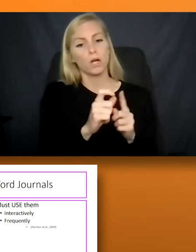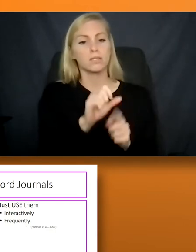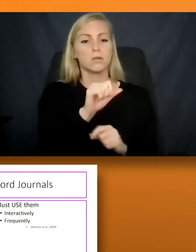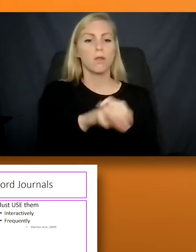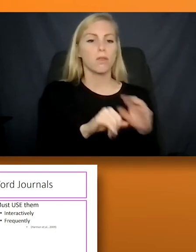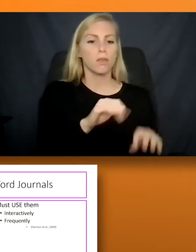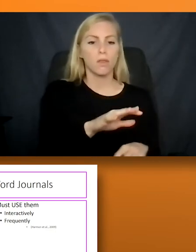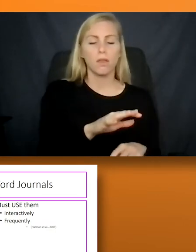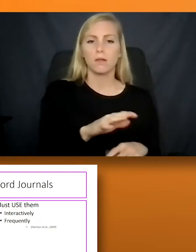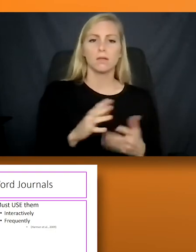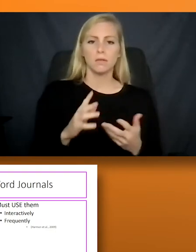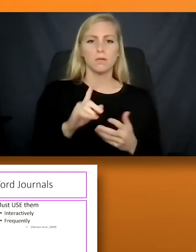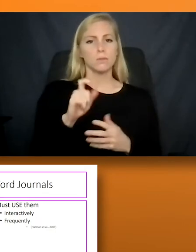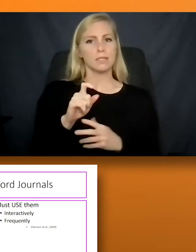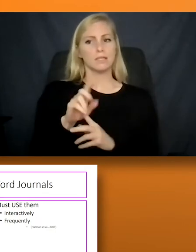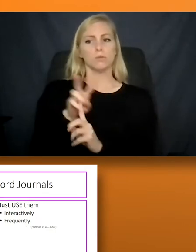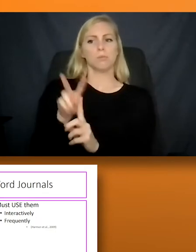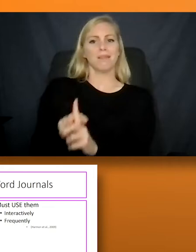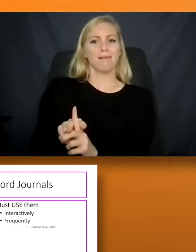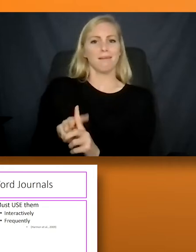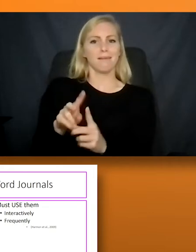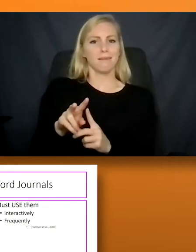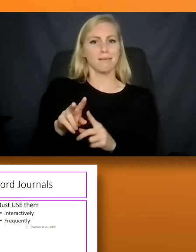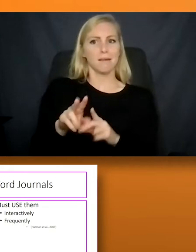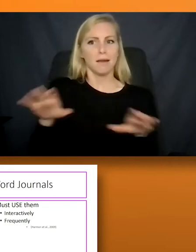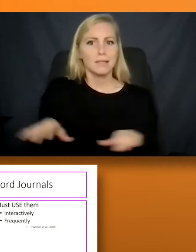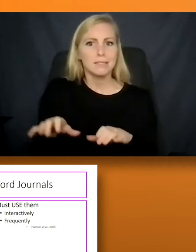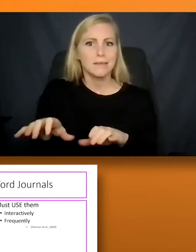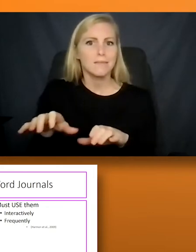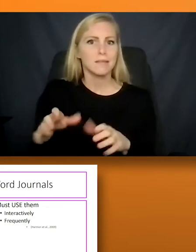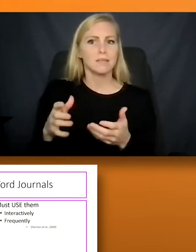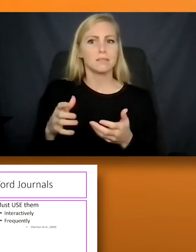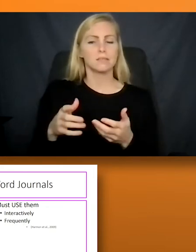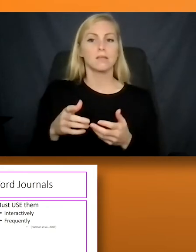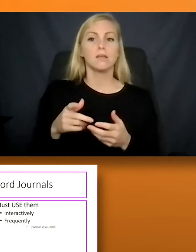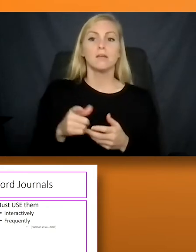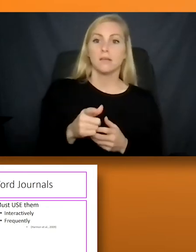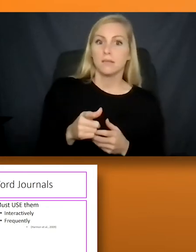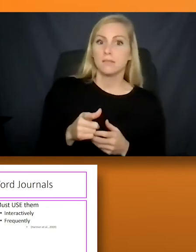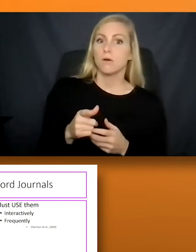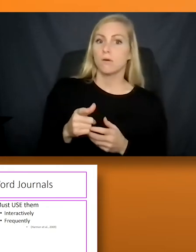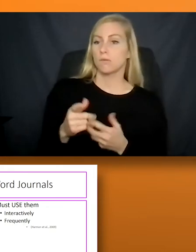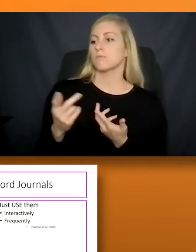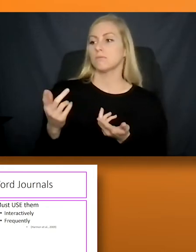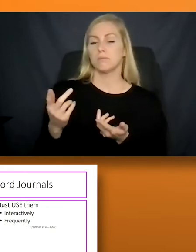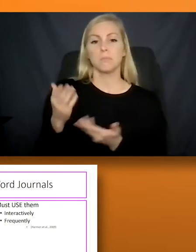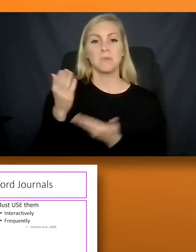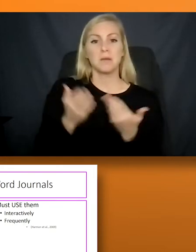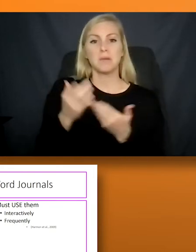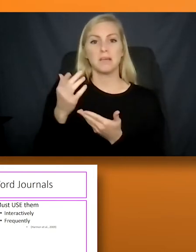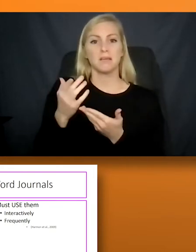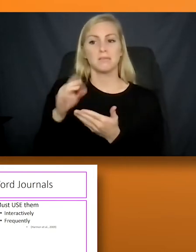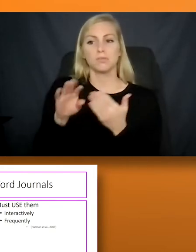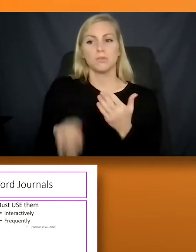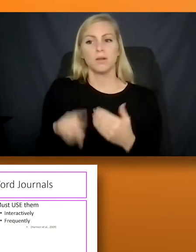So you'd have to have activities with the word journal. You'd have to prompt the students. Hey, you want to pull out your word journal? You're probably going to find the answer in there.